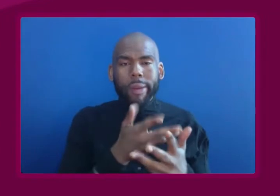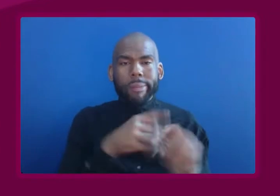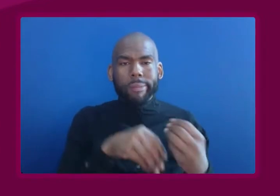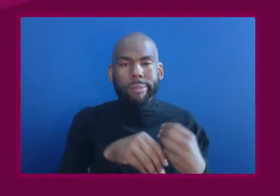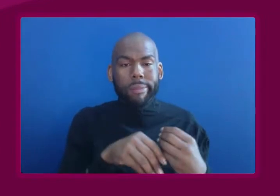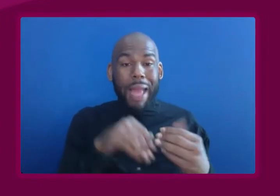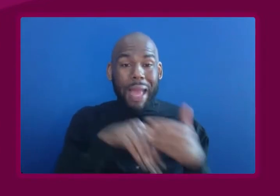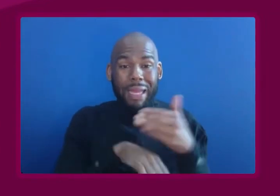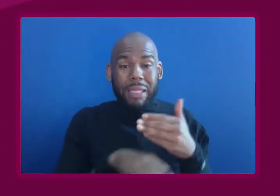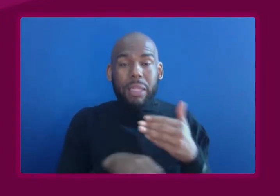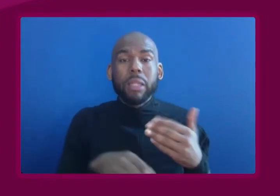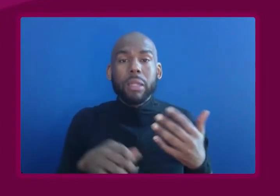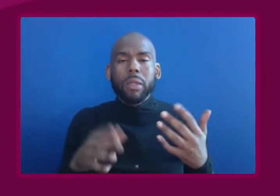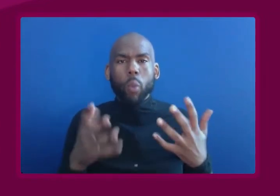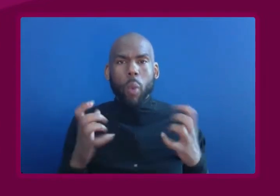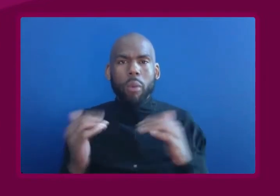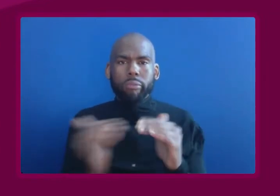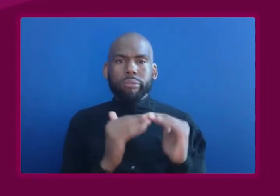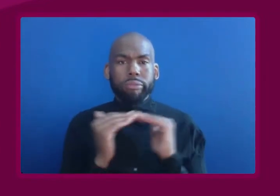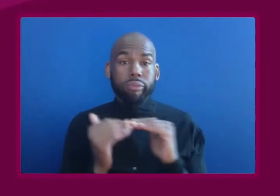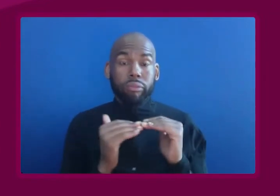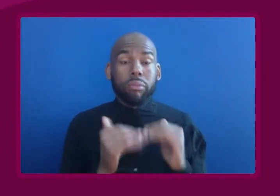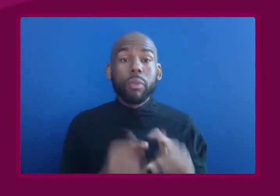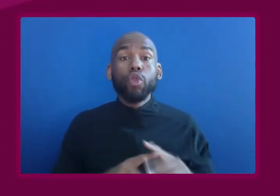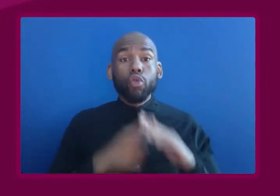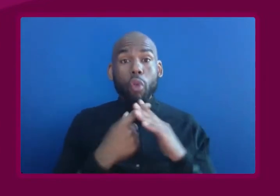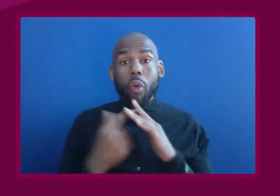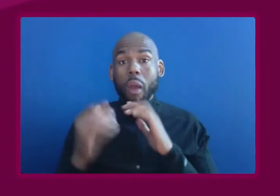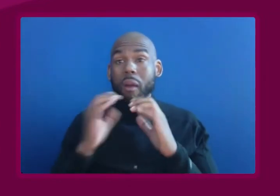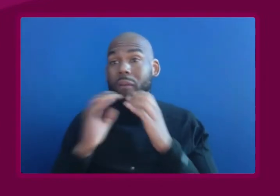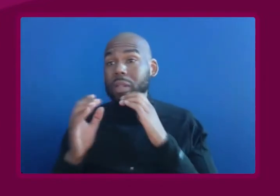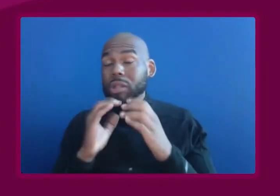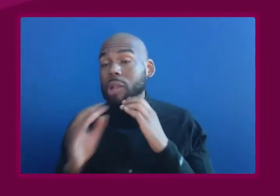that we can to create equal access. Miguel Quiñones: Once we started having those conversations,